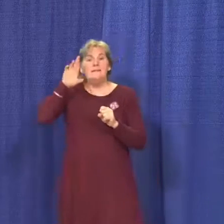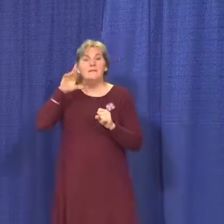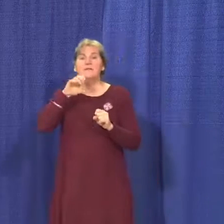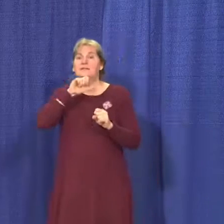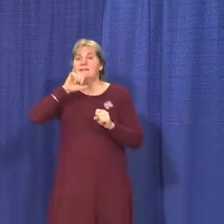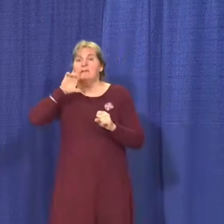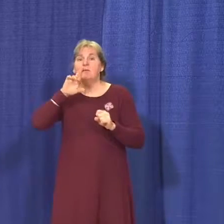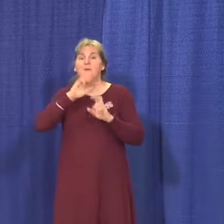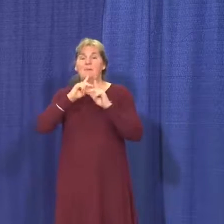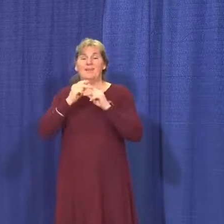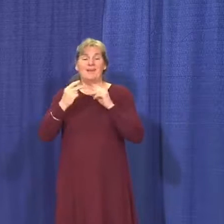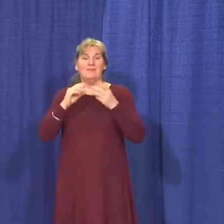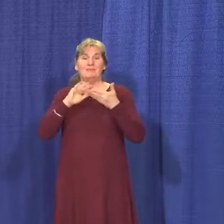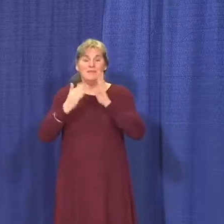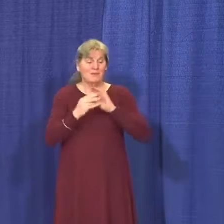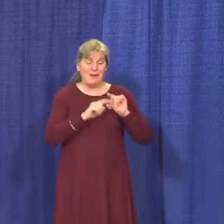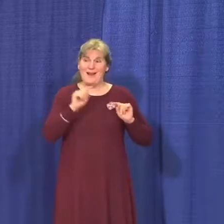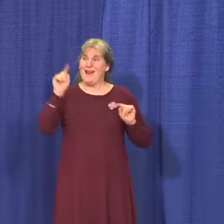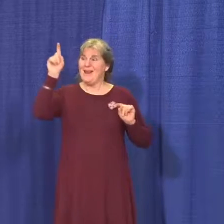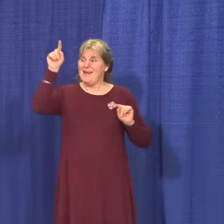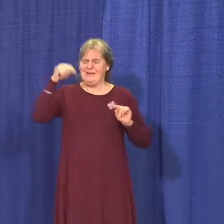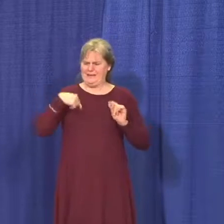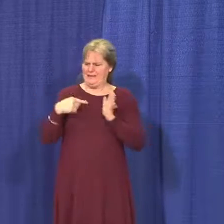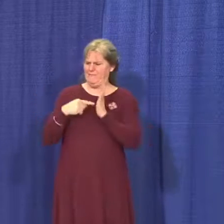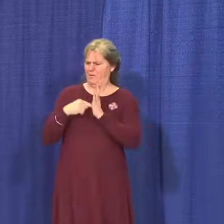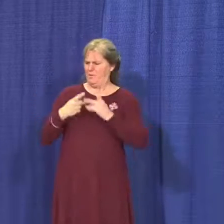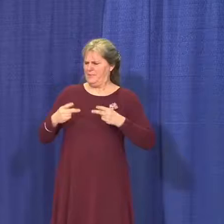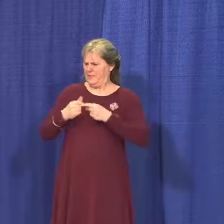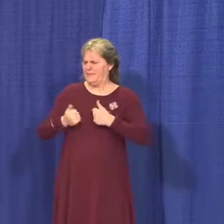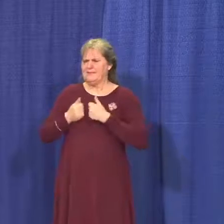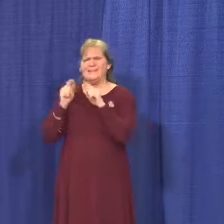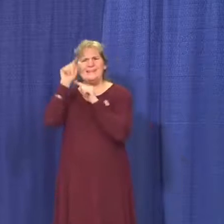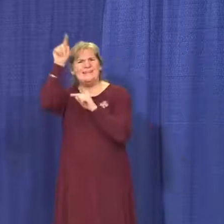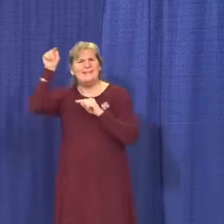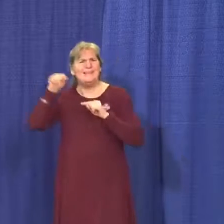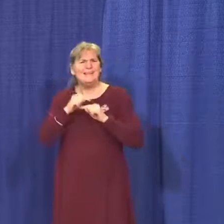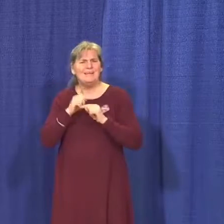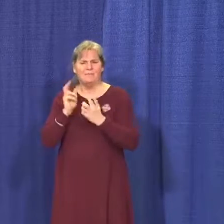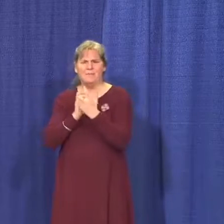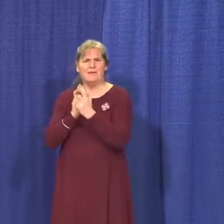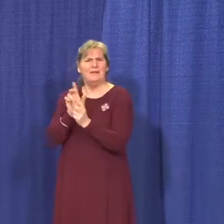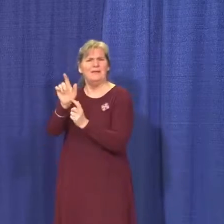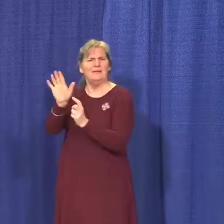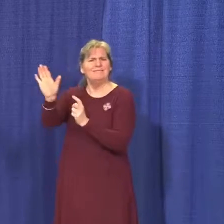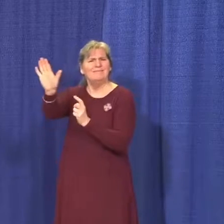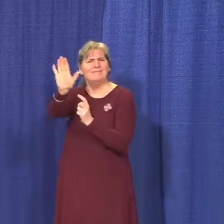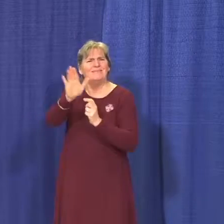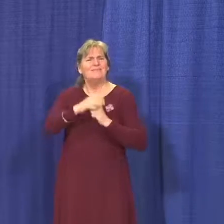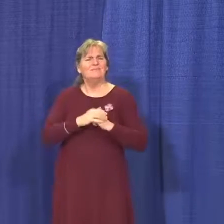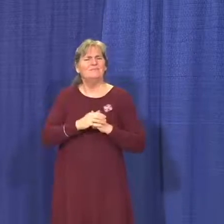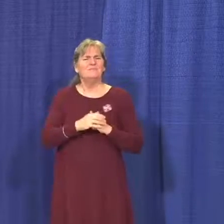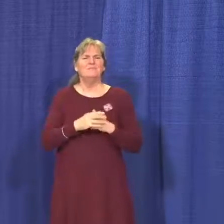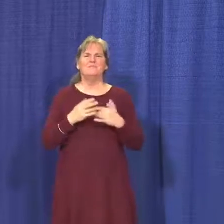part of Yukon looking for an affordable place to call home that meets their specific needs.